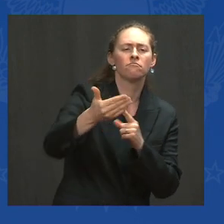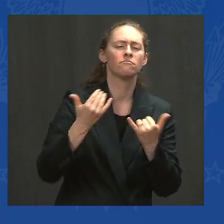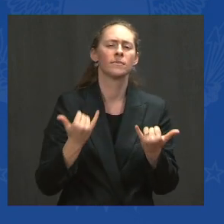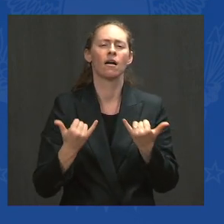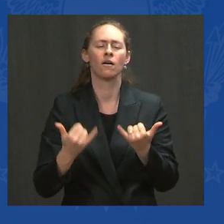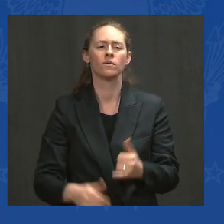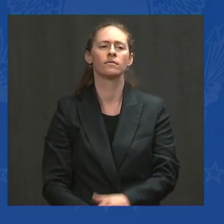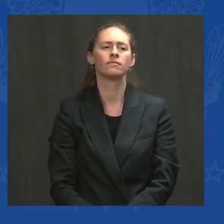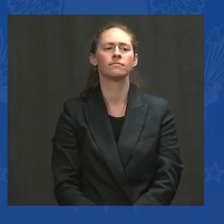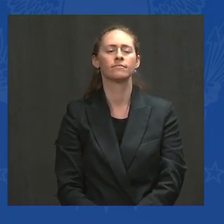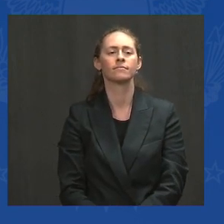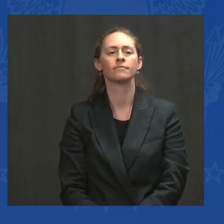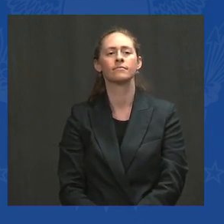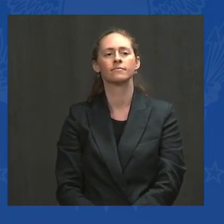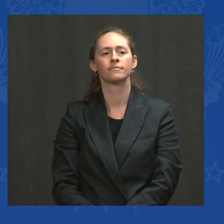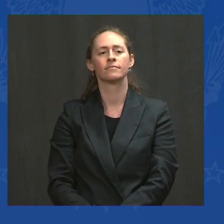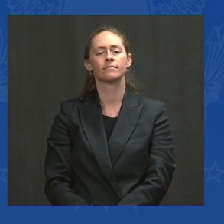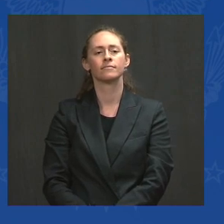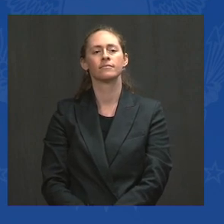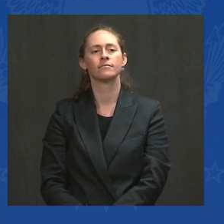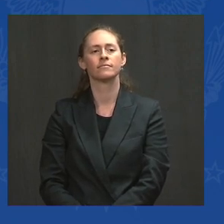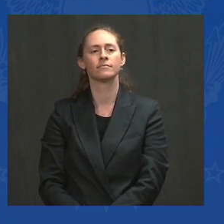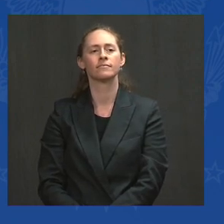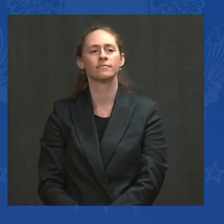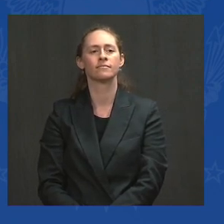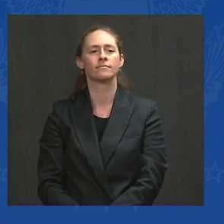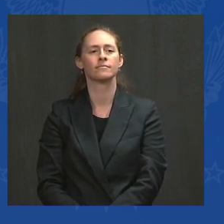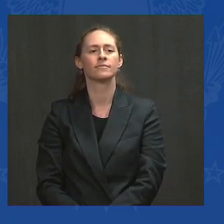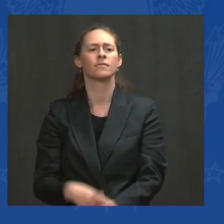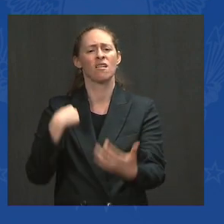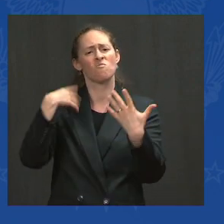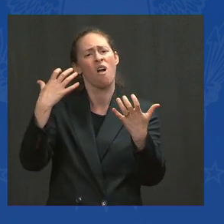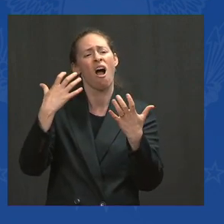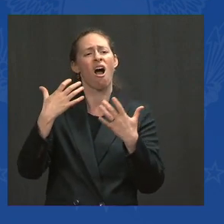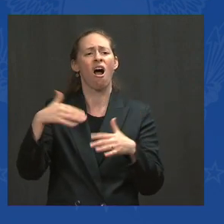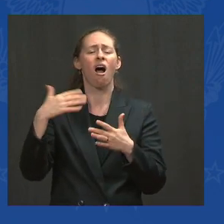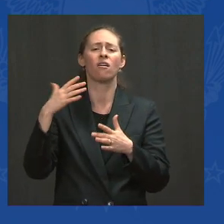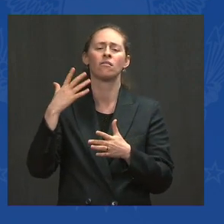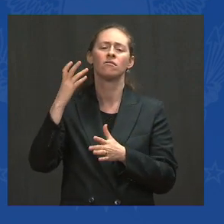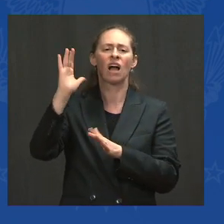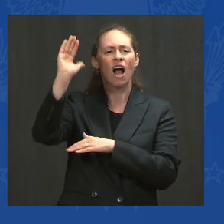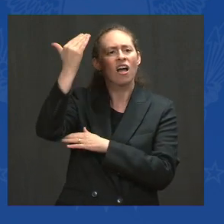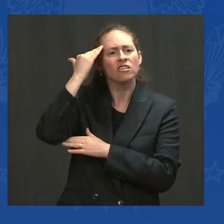sacrifice and dedication that the U.S. military and civilian personnel, serving